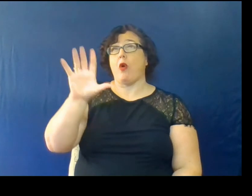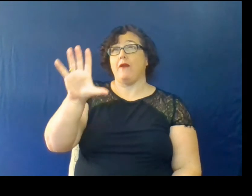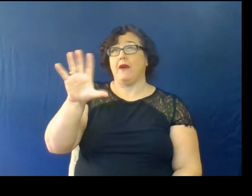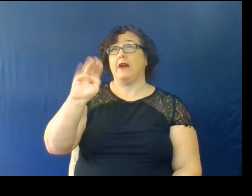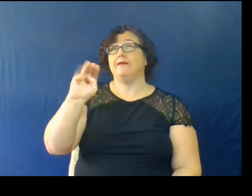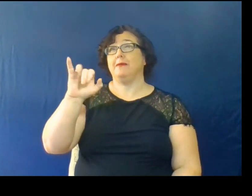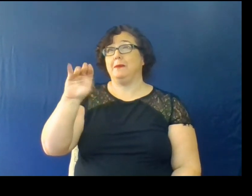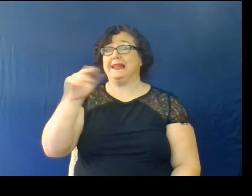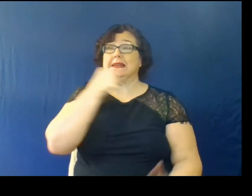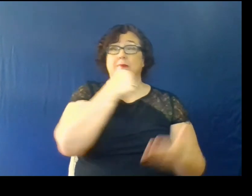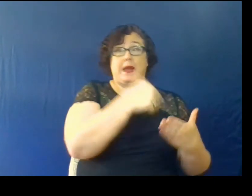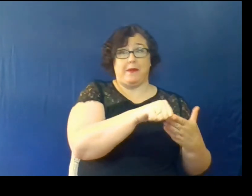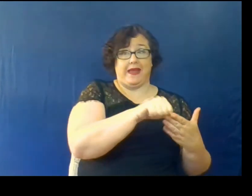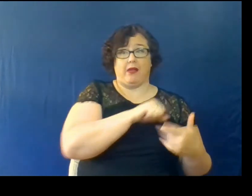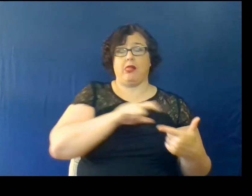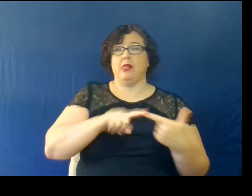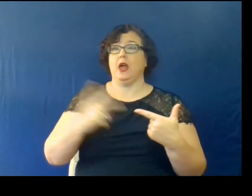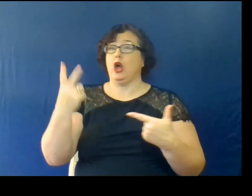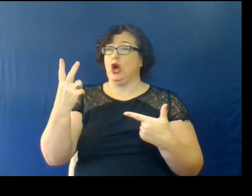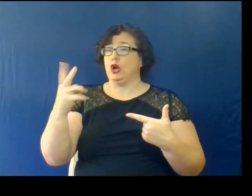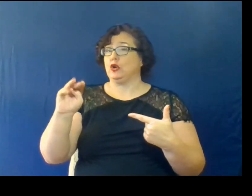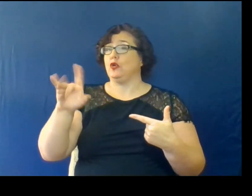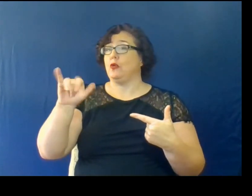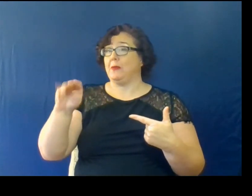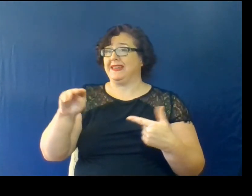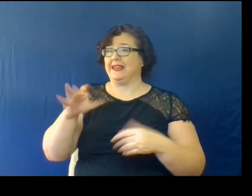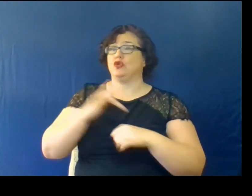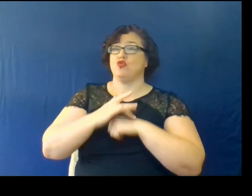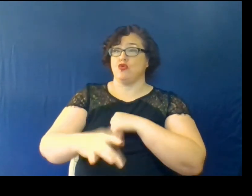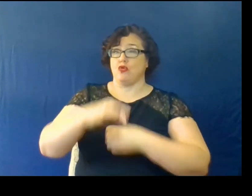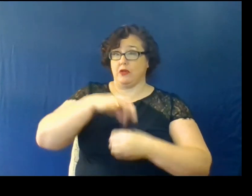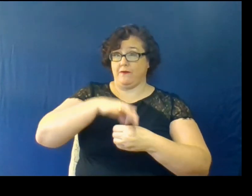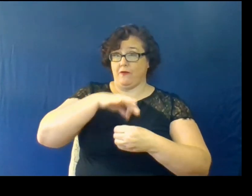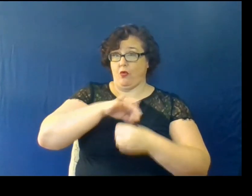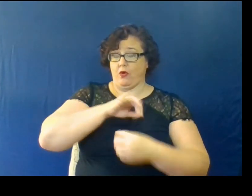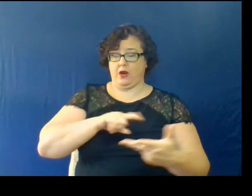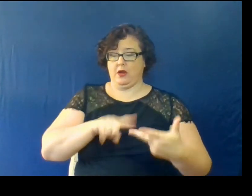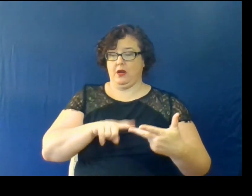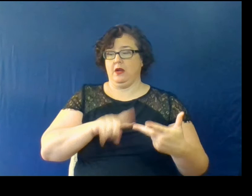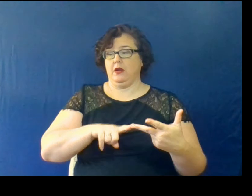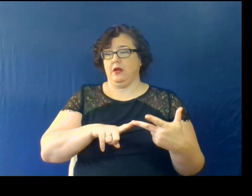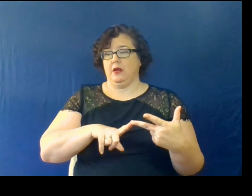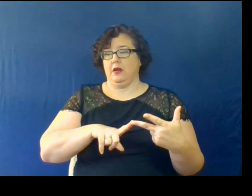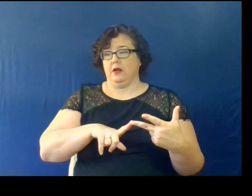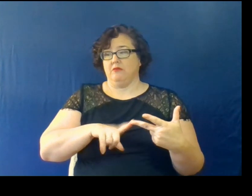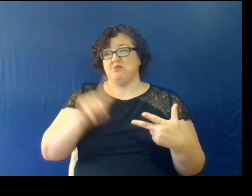maybe two million during advanced voting and that would leave you know one and a half to two